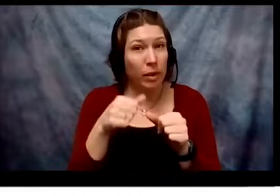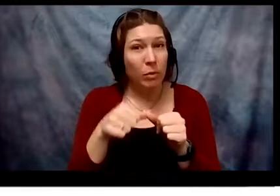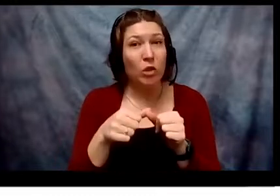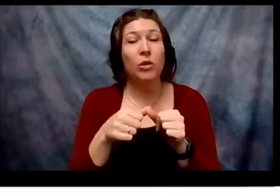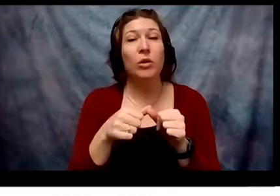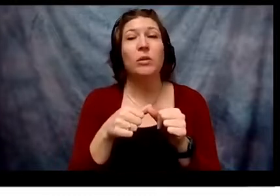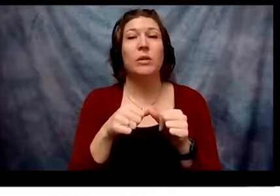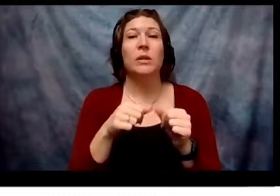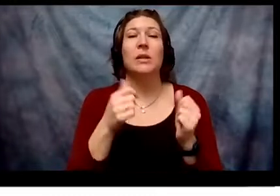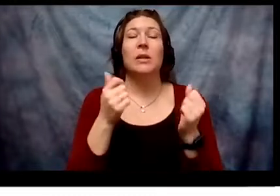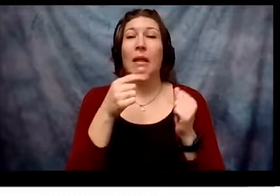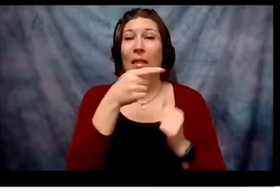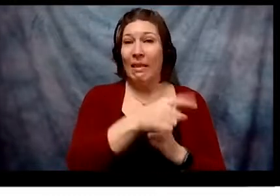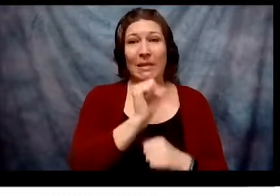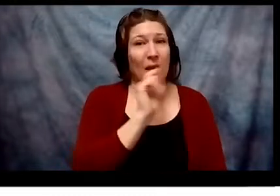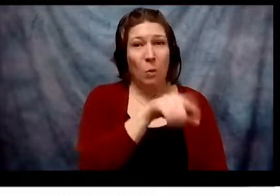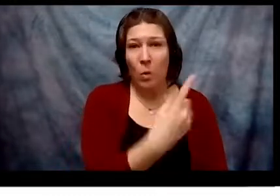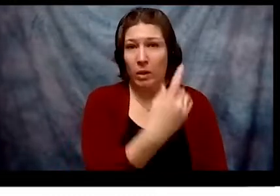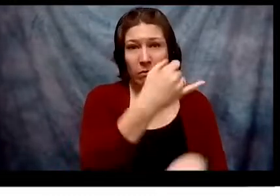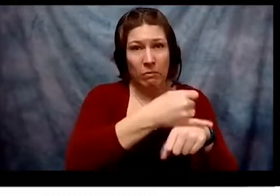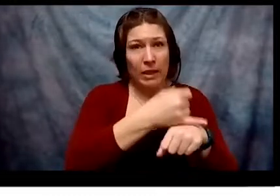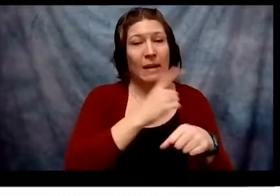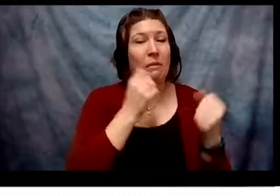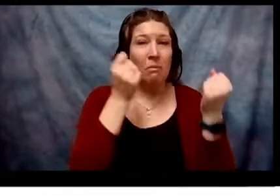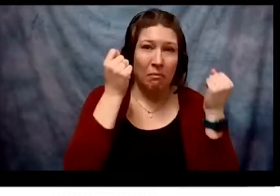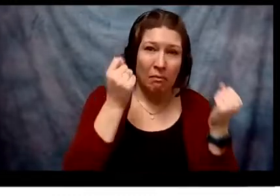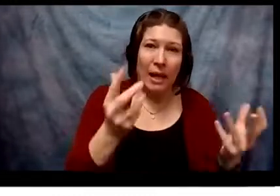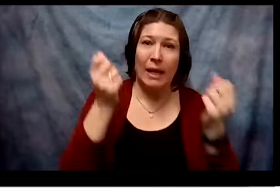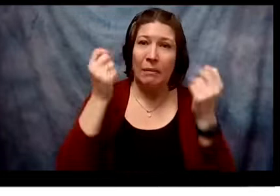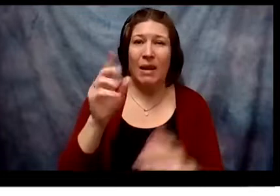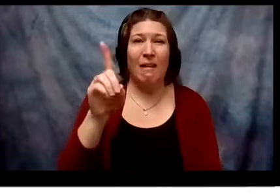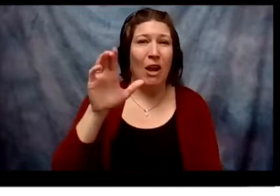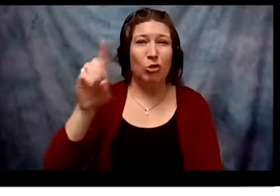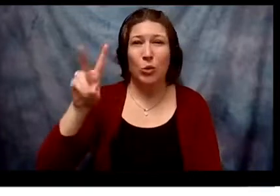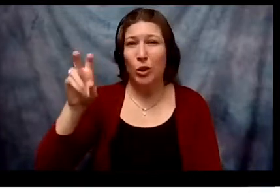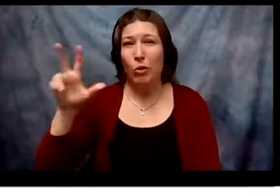of similar places, just like Willowbrook across the nation at this